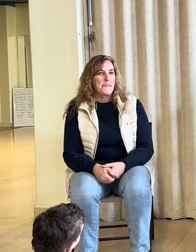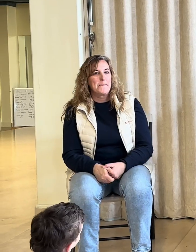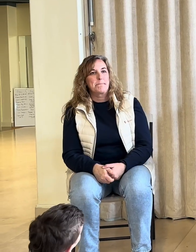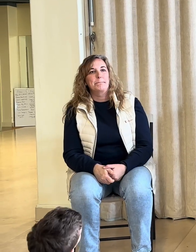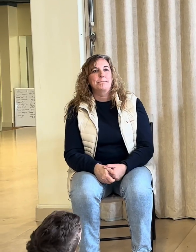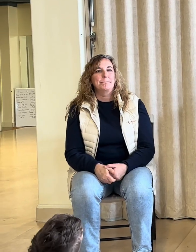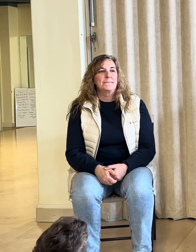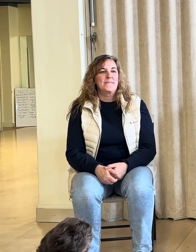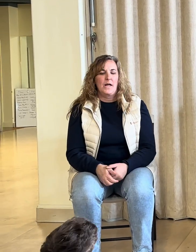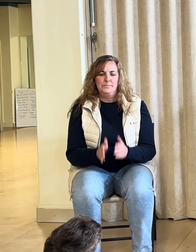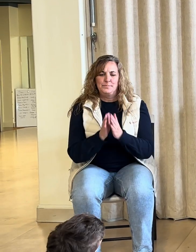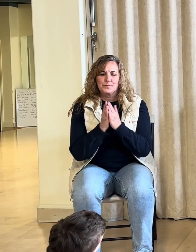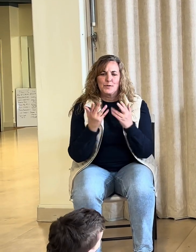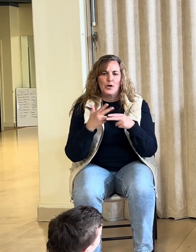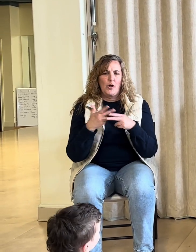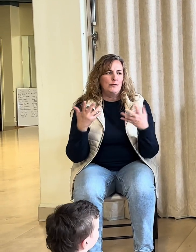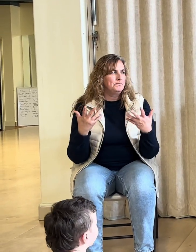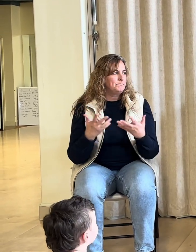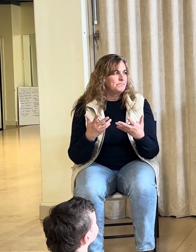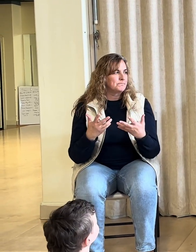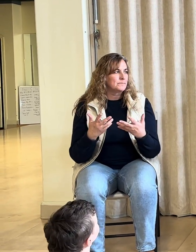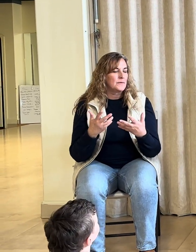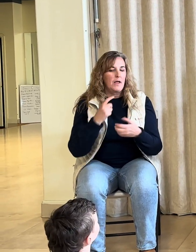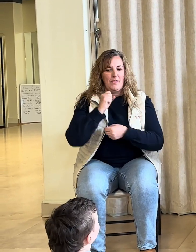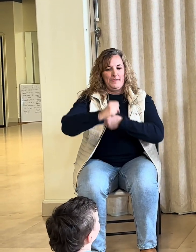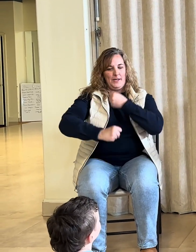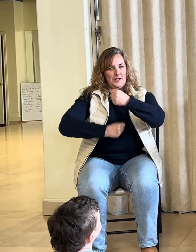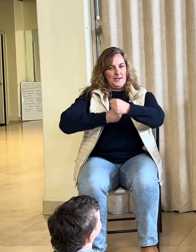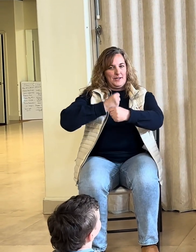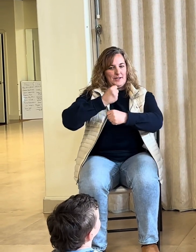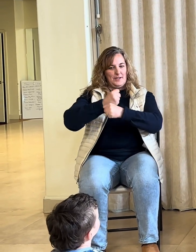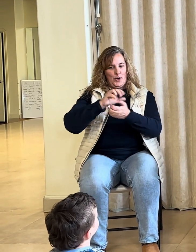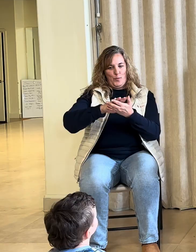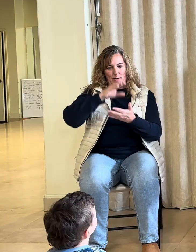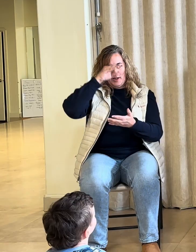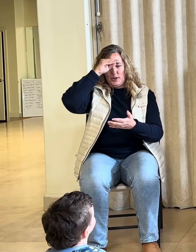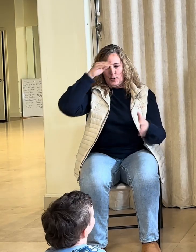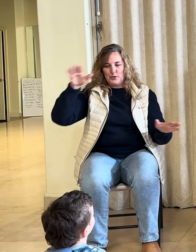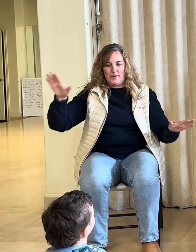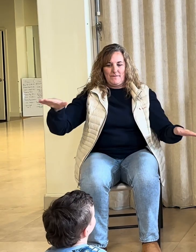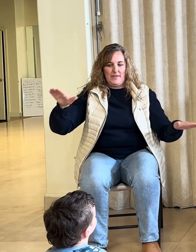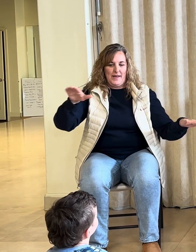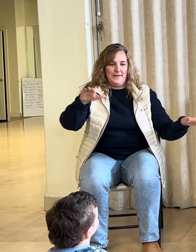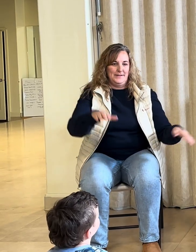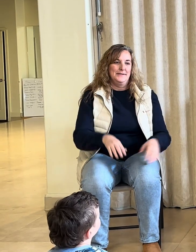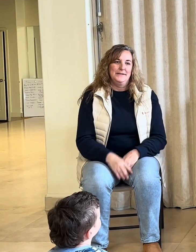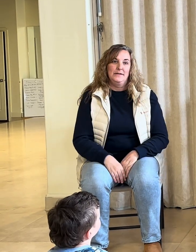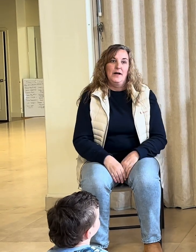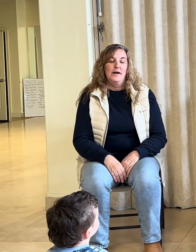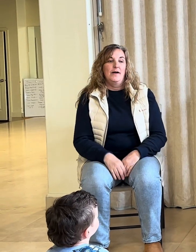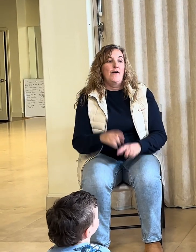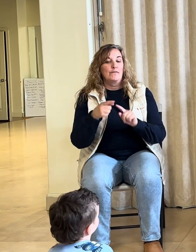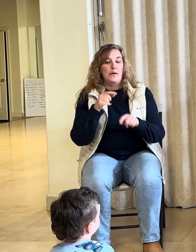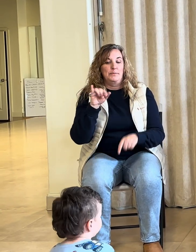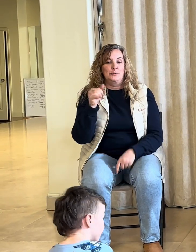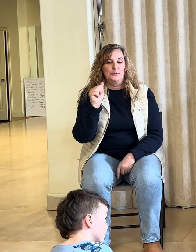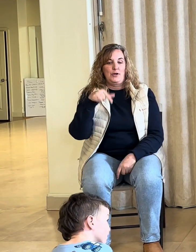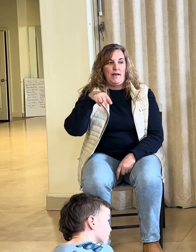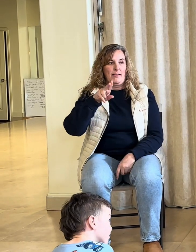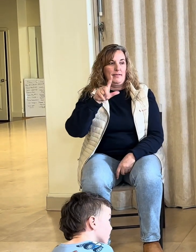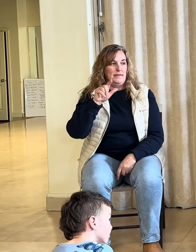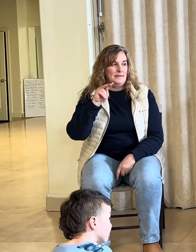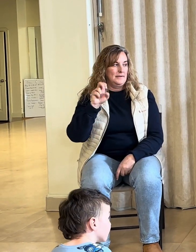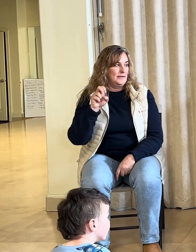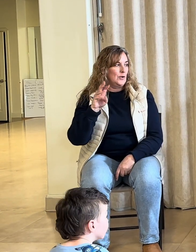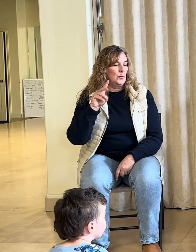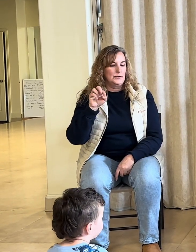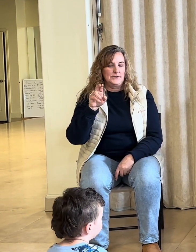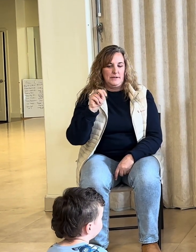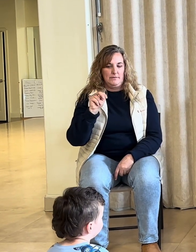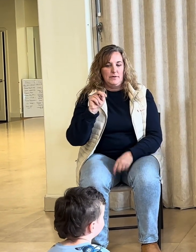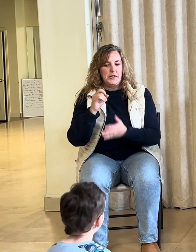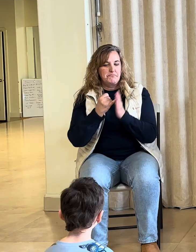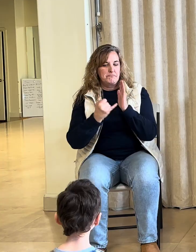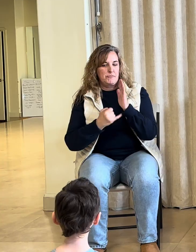this book is called The Year We Learned To Fly by Jacqueline Woodson, illustrated by Rafael Lopez.